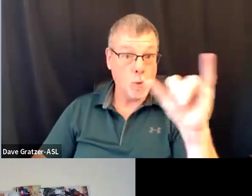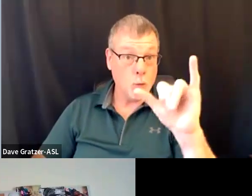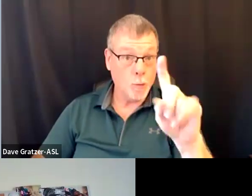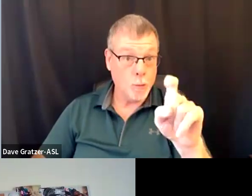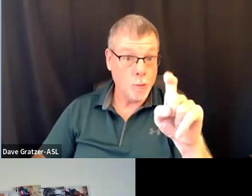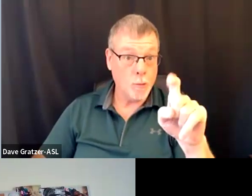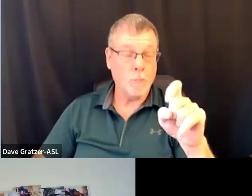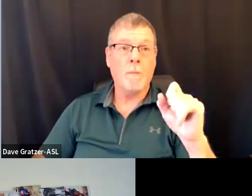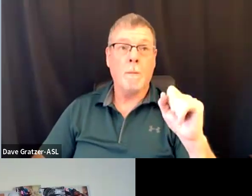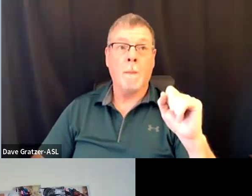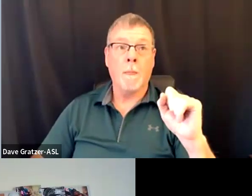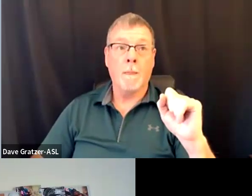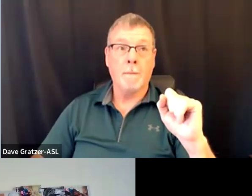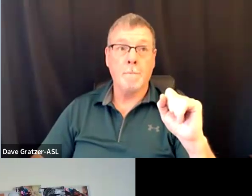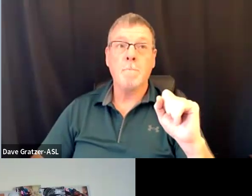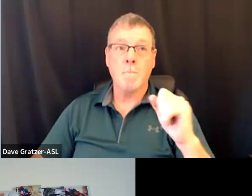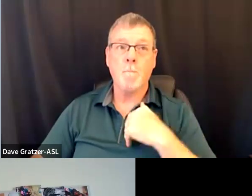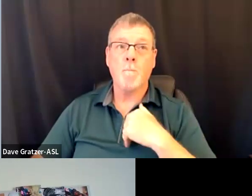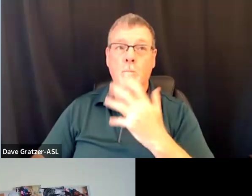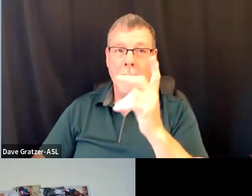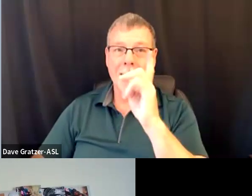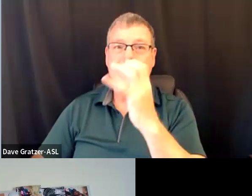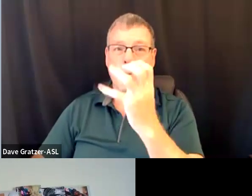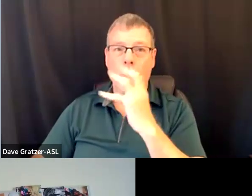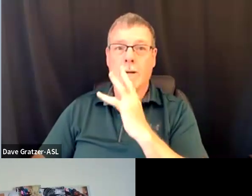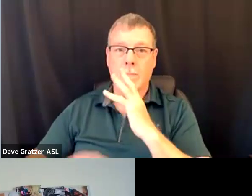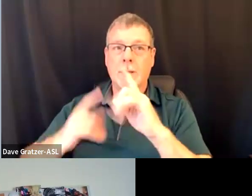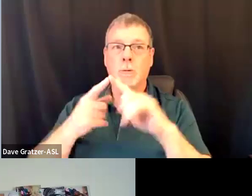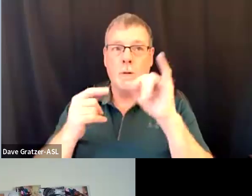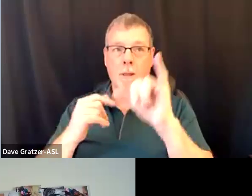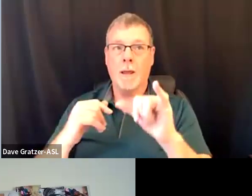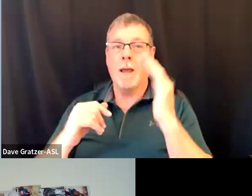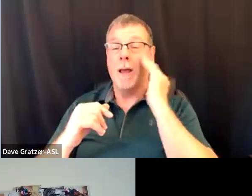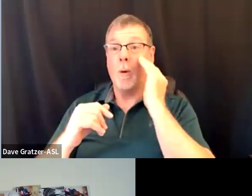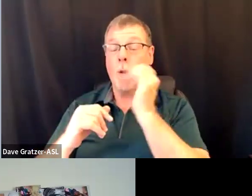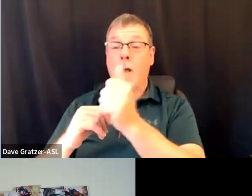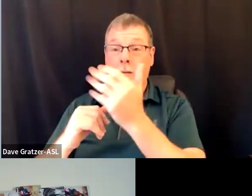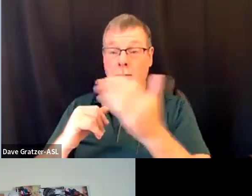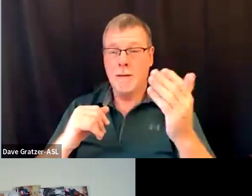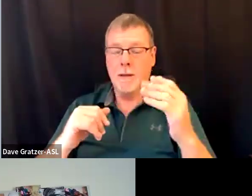So I did want to speak to that a little bit that and then I know, Alissa, you had kind of a answer